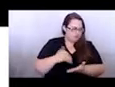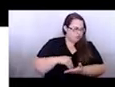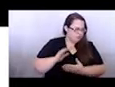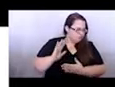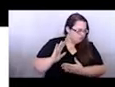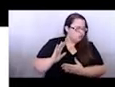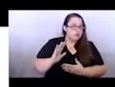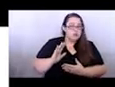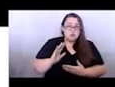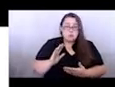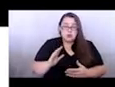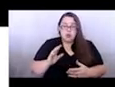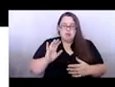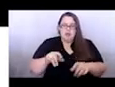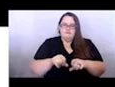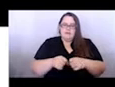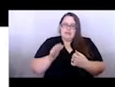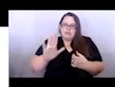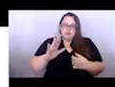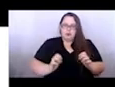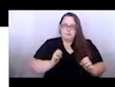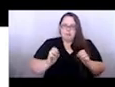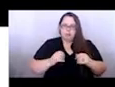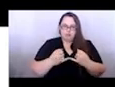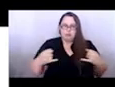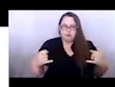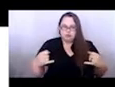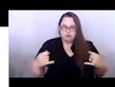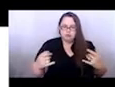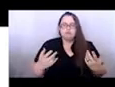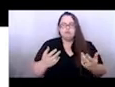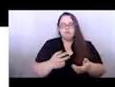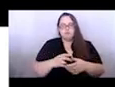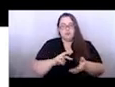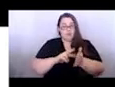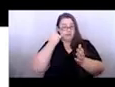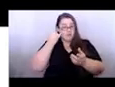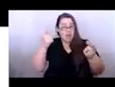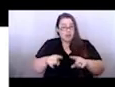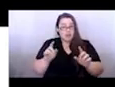it violates emotional boundaries. So violating emotional boundaries in your classrooms may be pushing a student